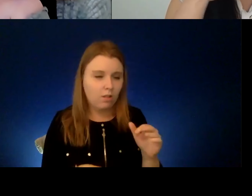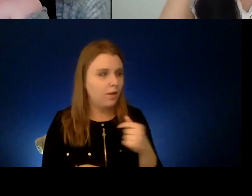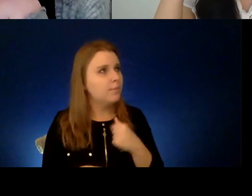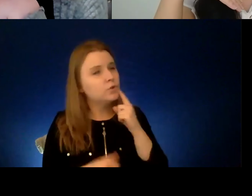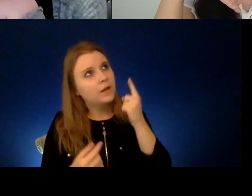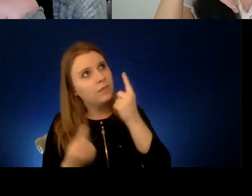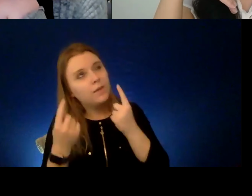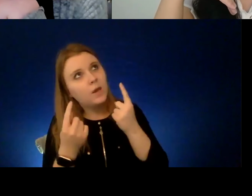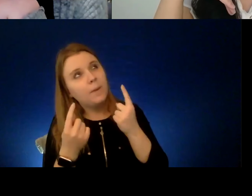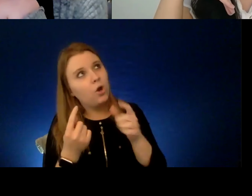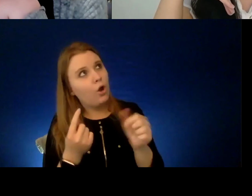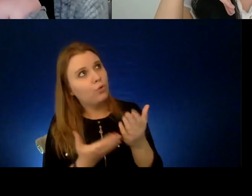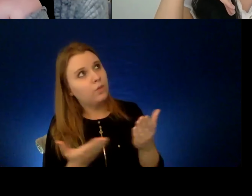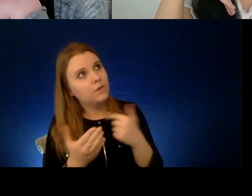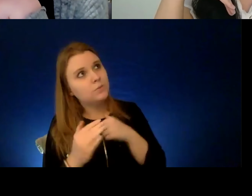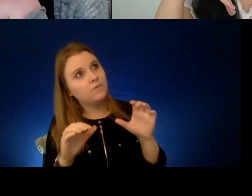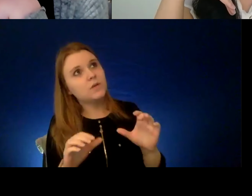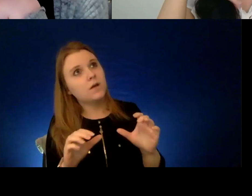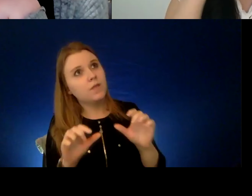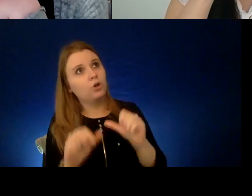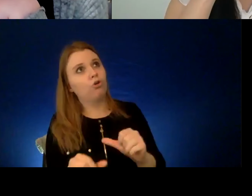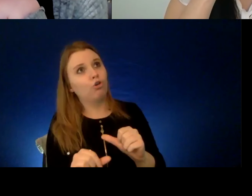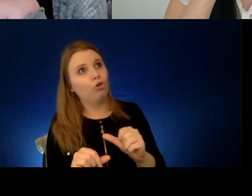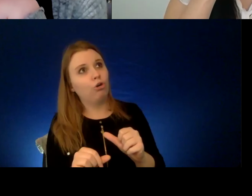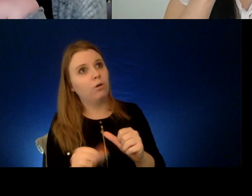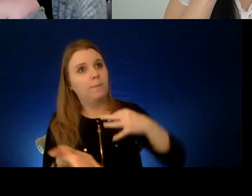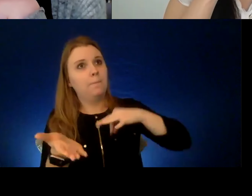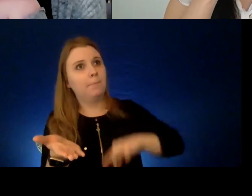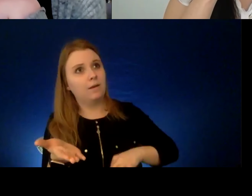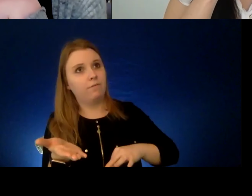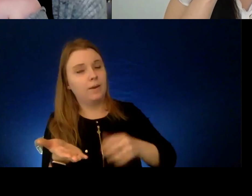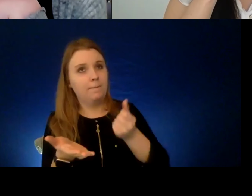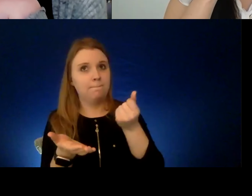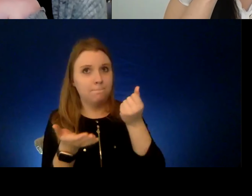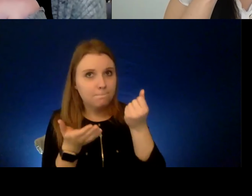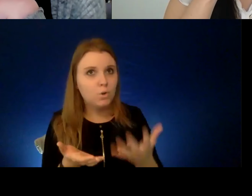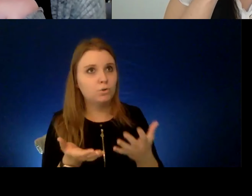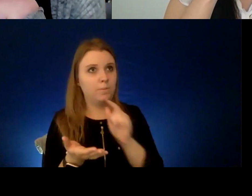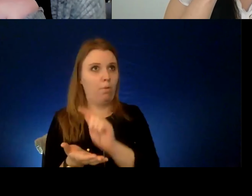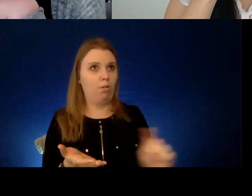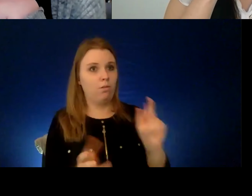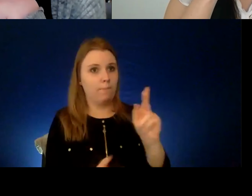to multiple different populations. I'm kinda drawing a blank on that right now.